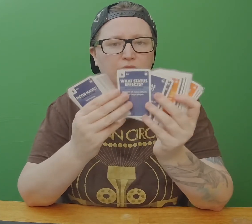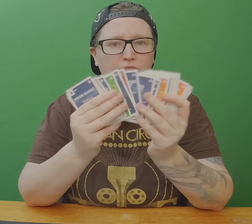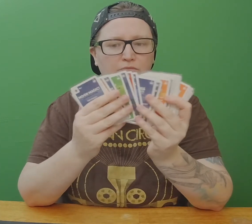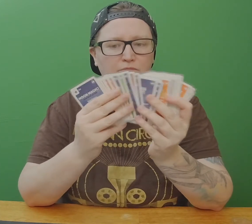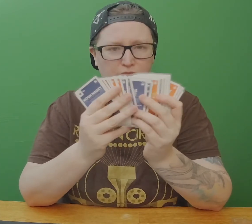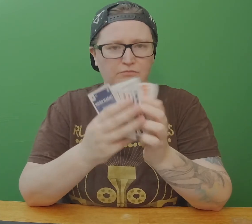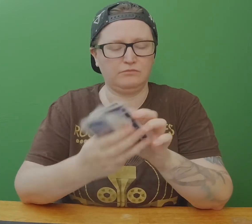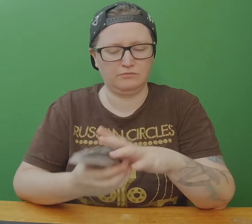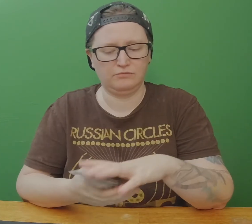and here are some of the cards